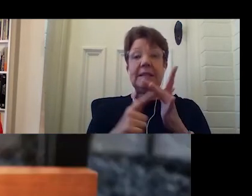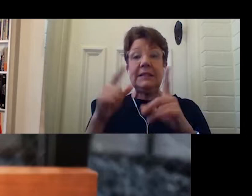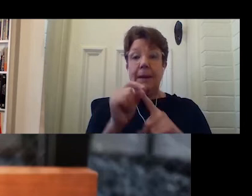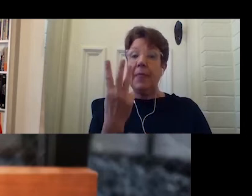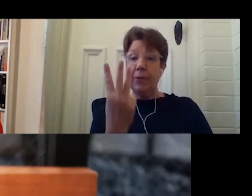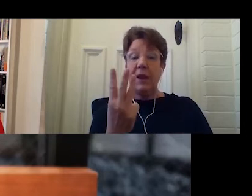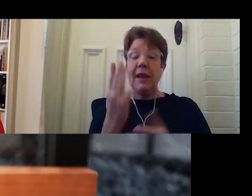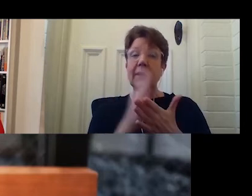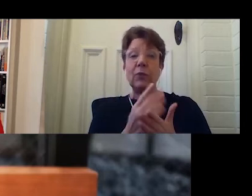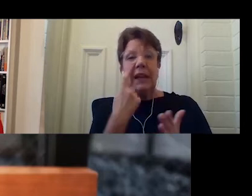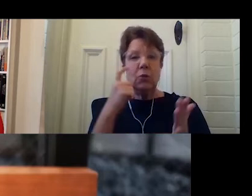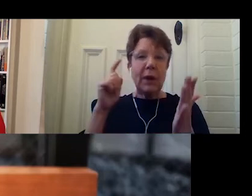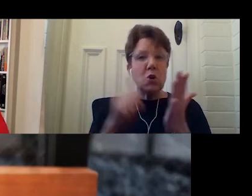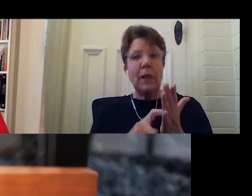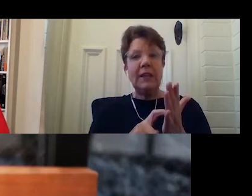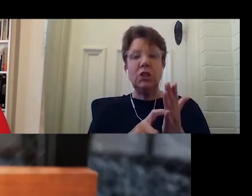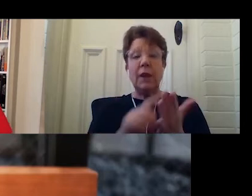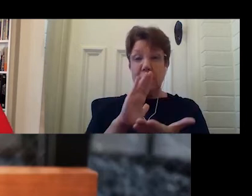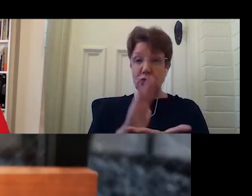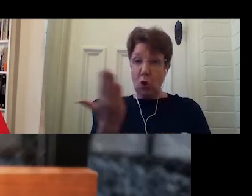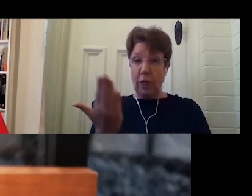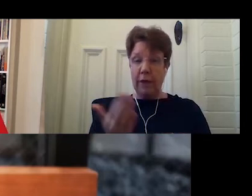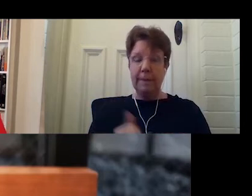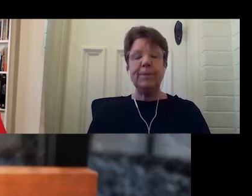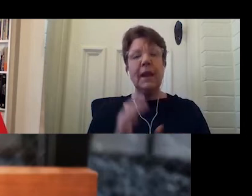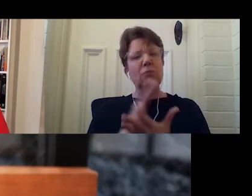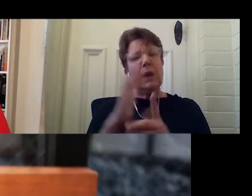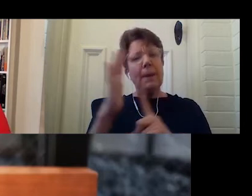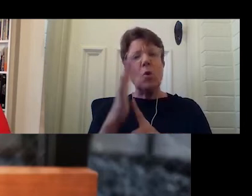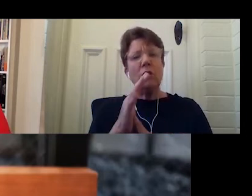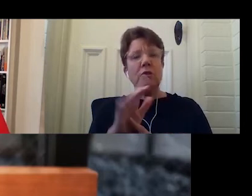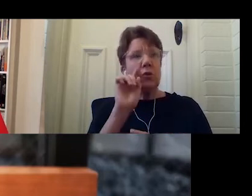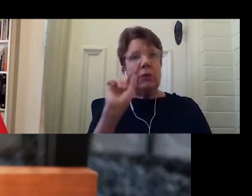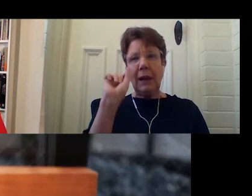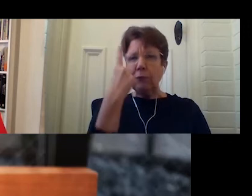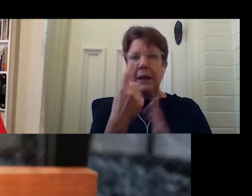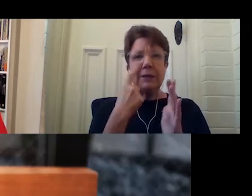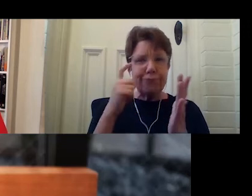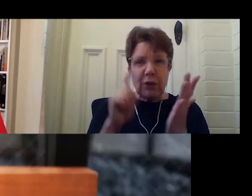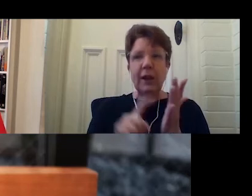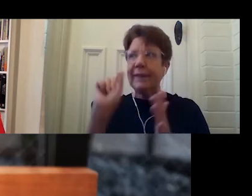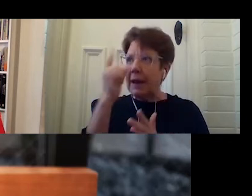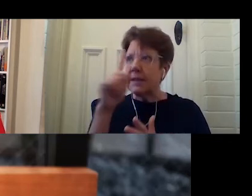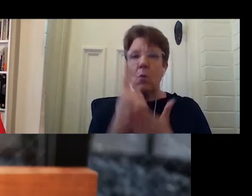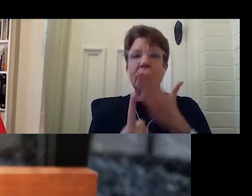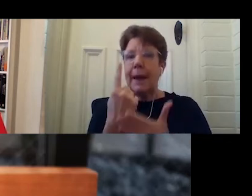truth. It's really important to acknowledge what's going on at the moment whether that's the